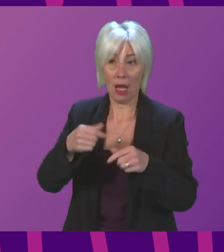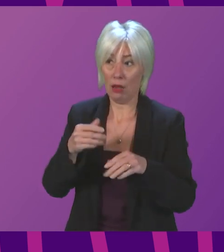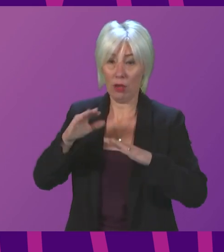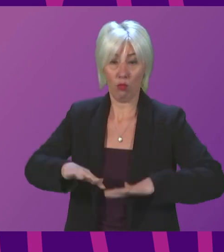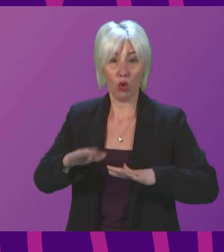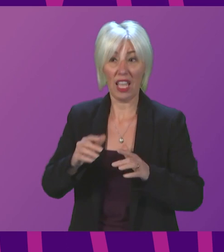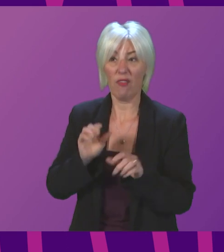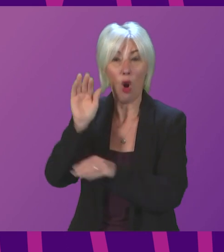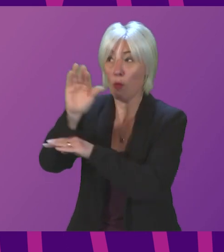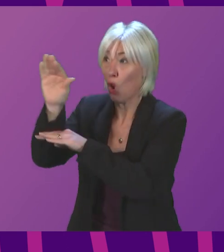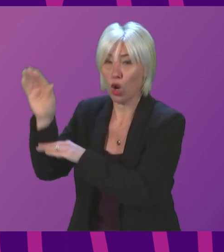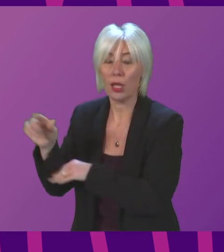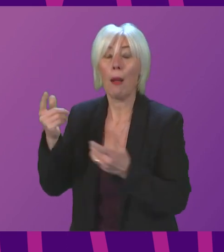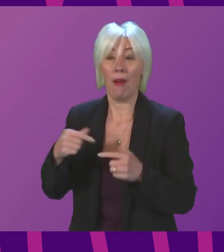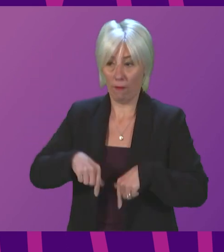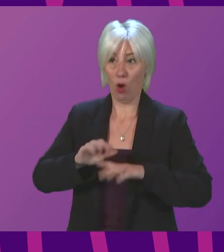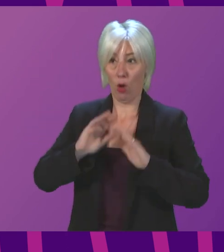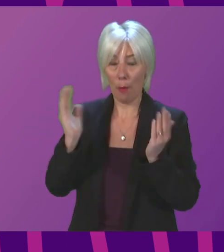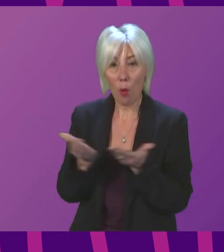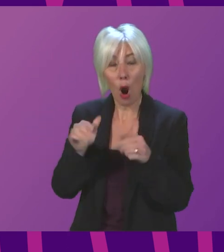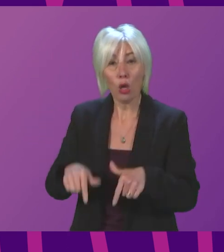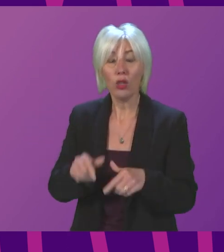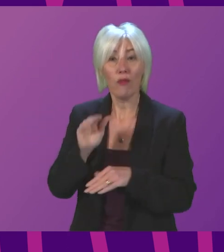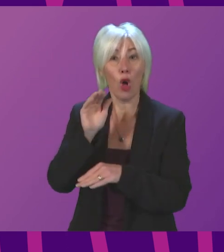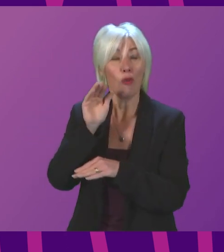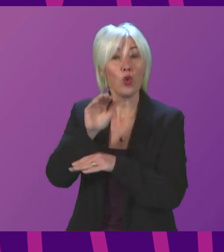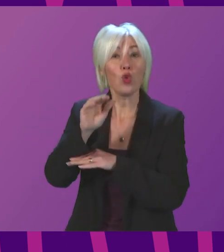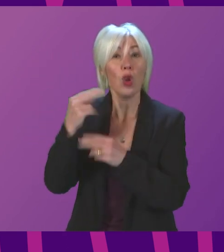For the sake of our planet and that of future generations, we must accelerate the transition,